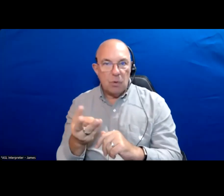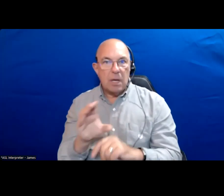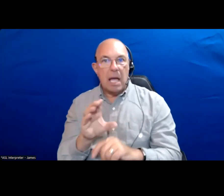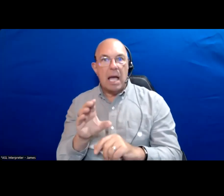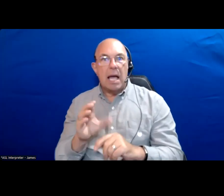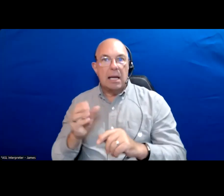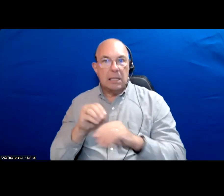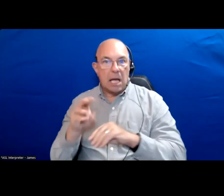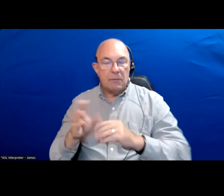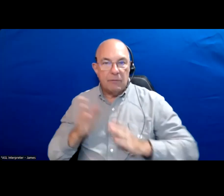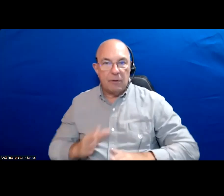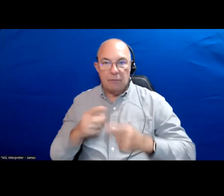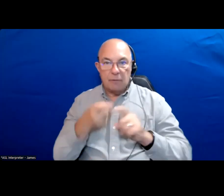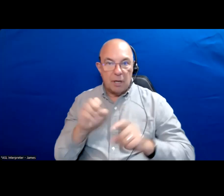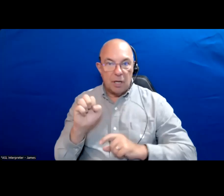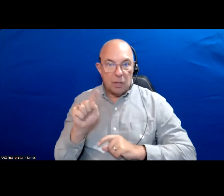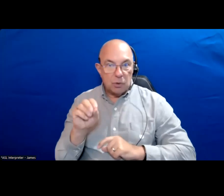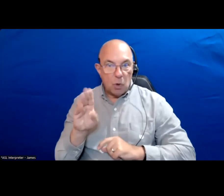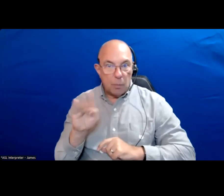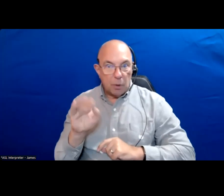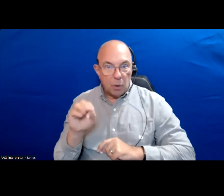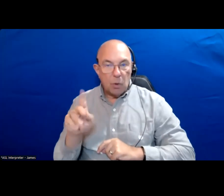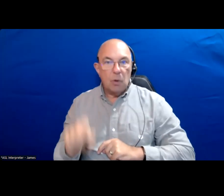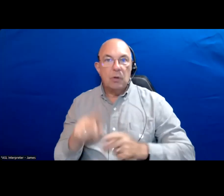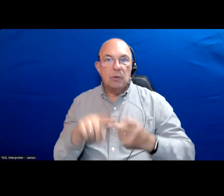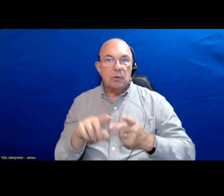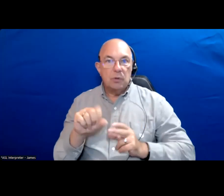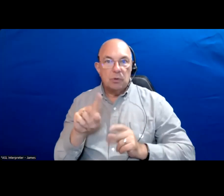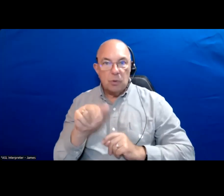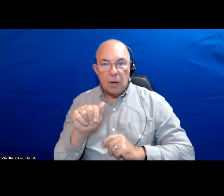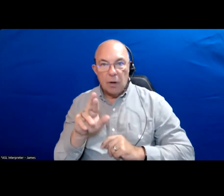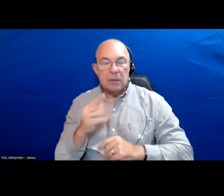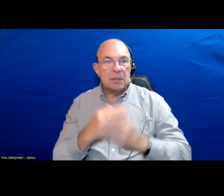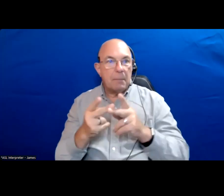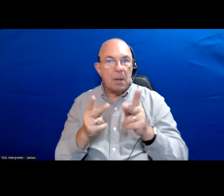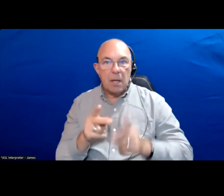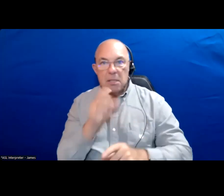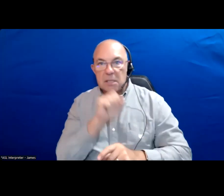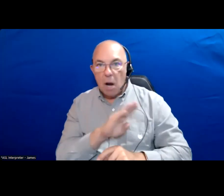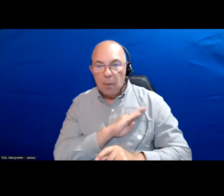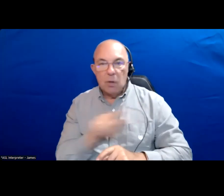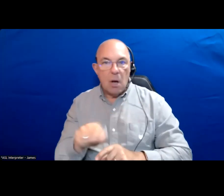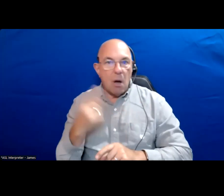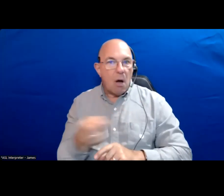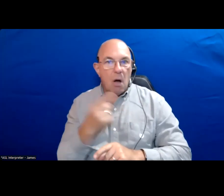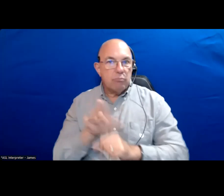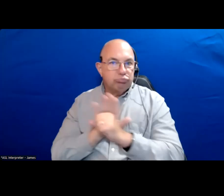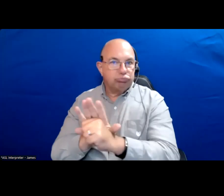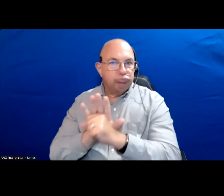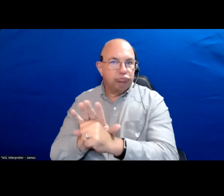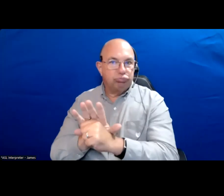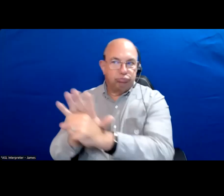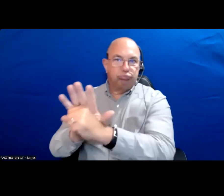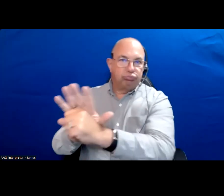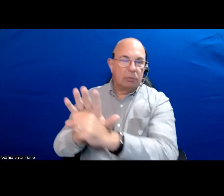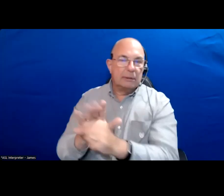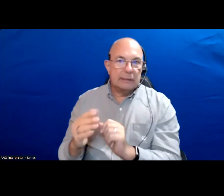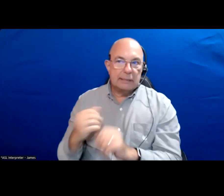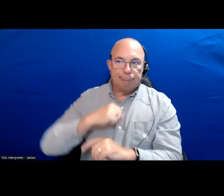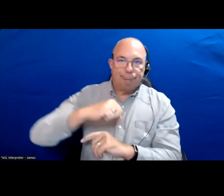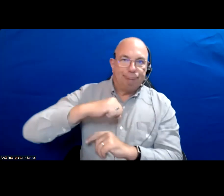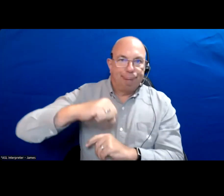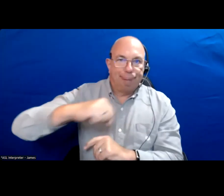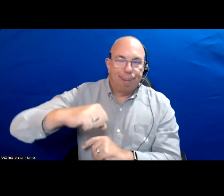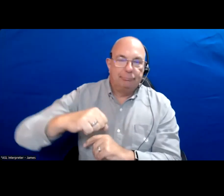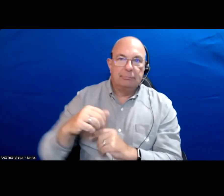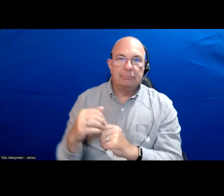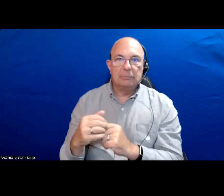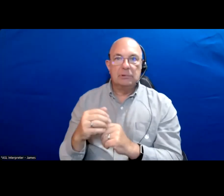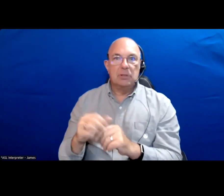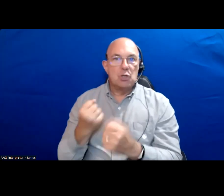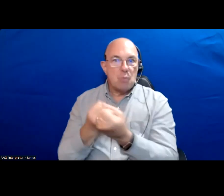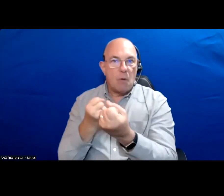from from some parts of Scarborough were constantly pushing back against support for communities.